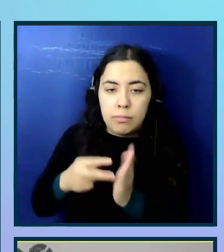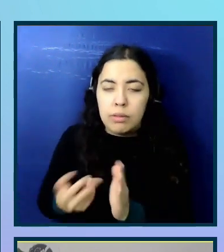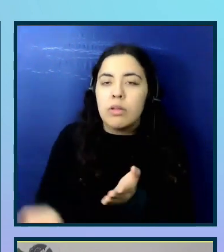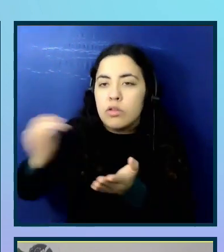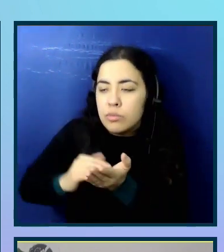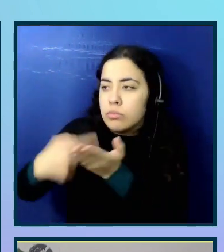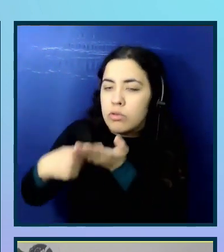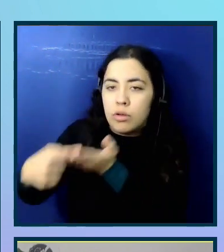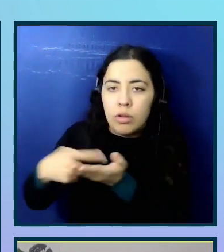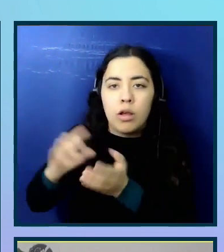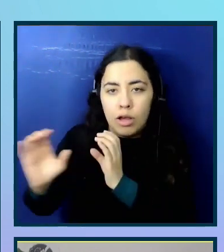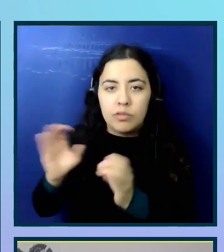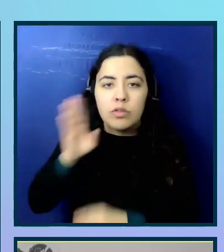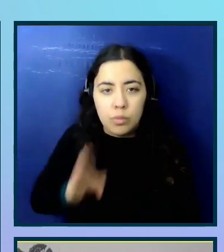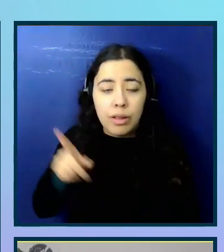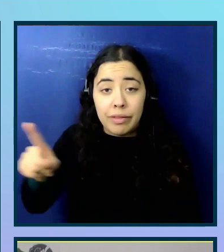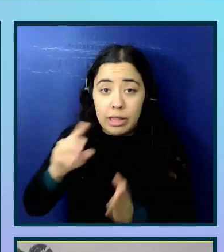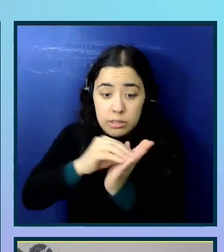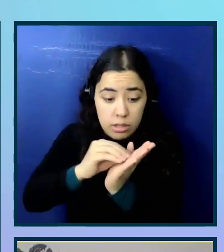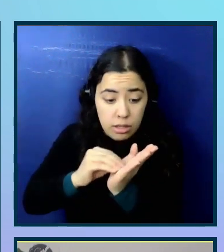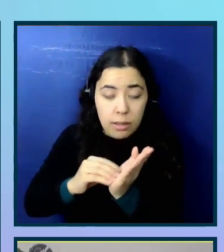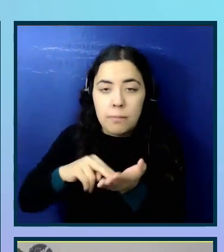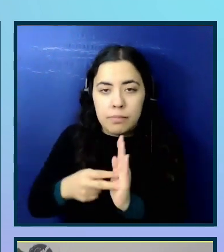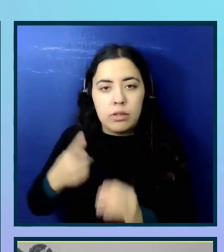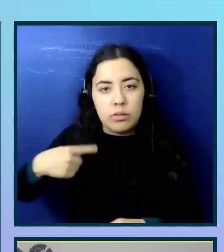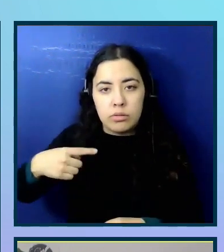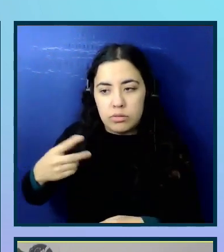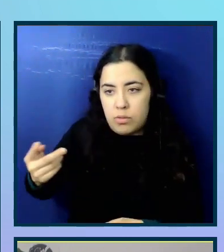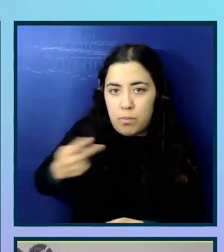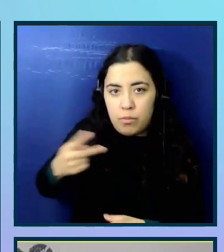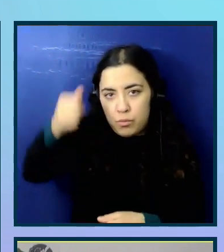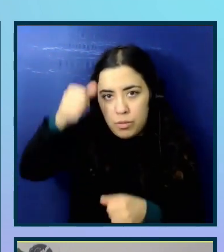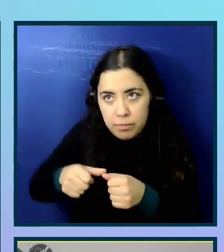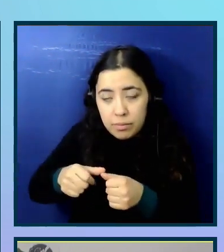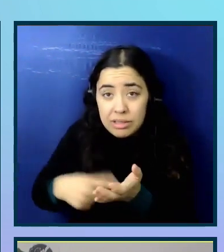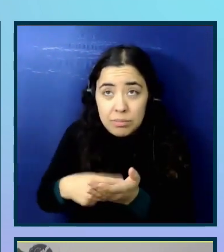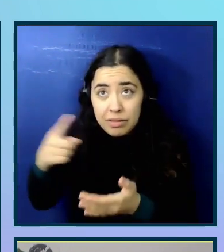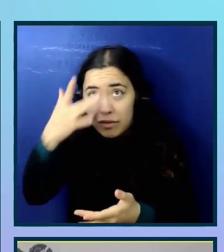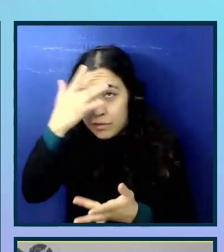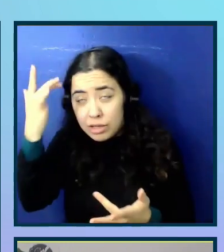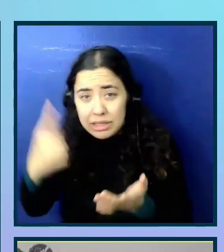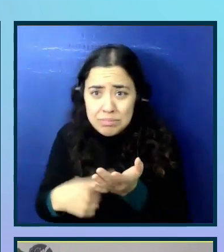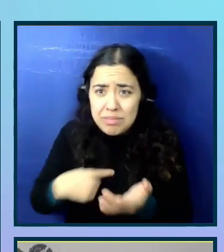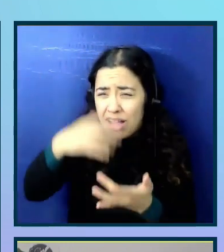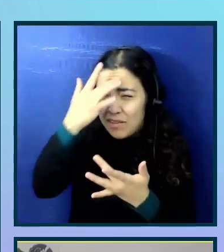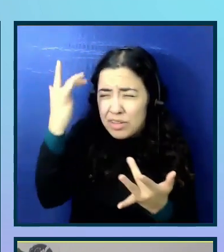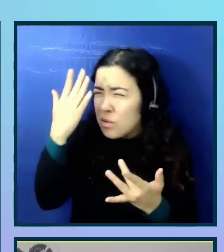They will remember what we talked about. And sometimes even, I didn't remember why some, I decided to do some stuff.